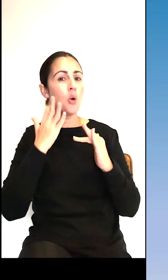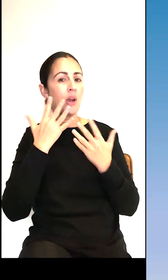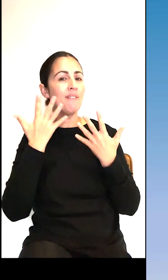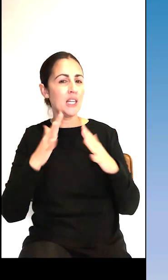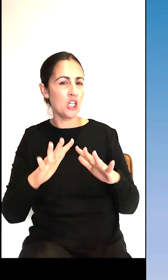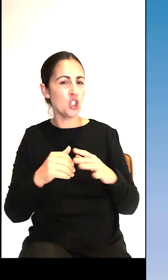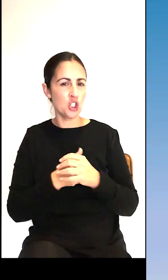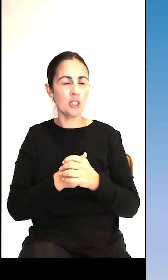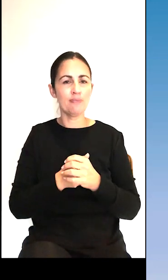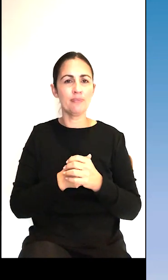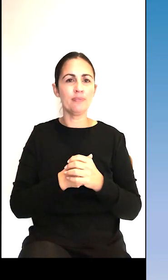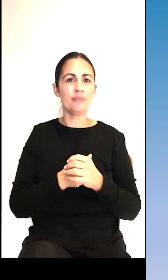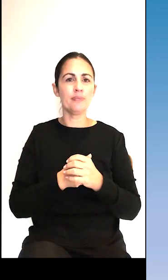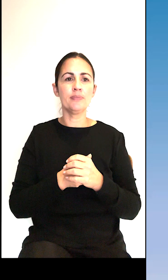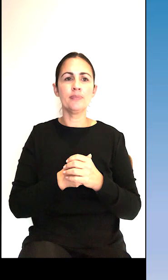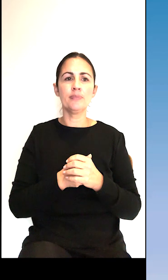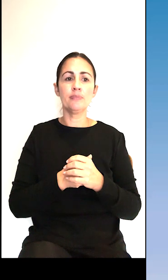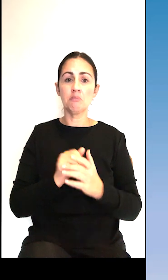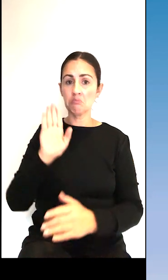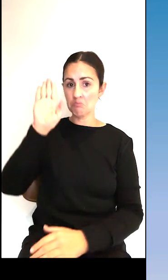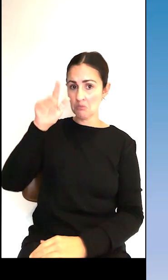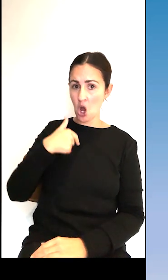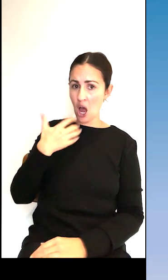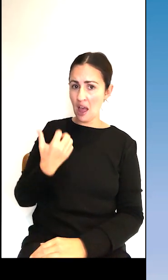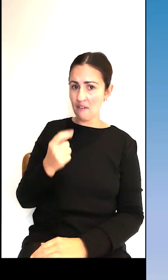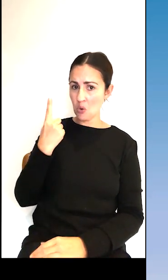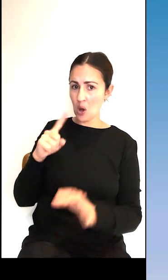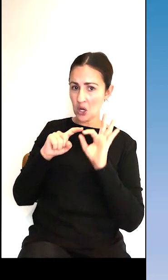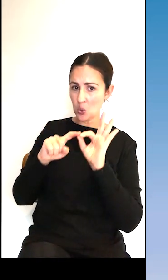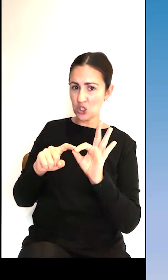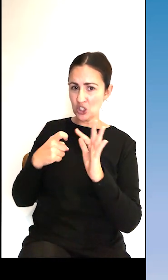Thanks from Kate. May I ask you a question that occurred to me as I was listening to you when you